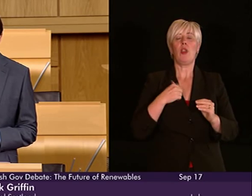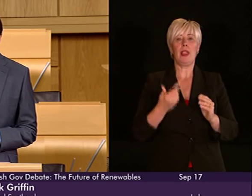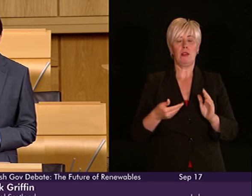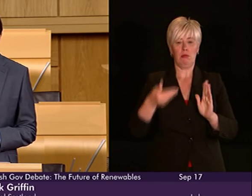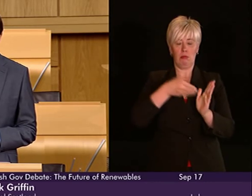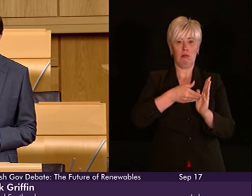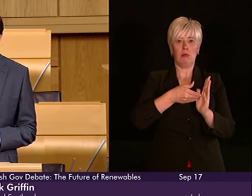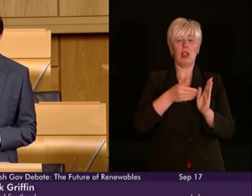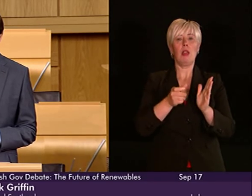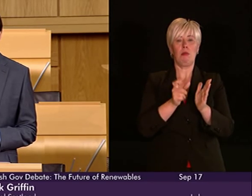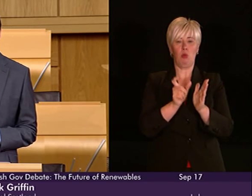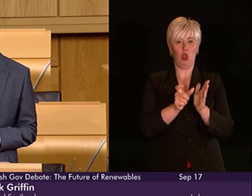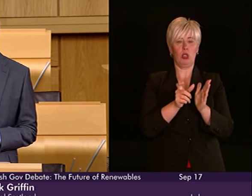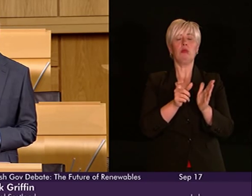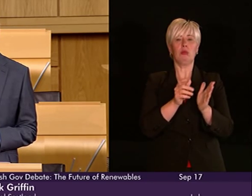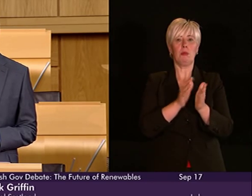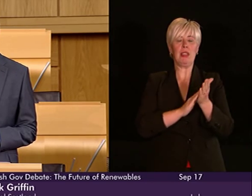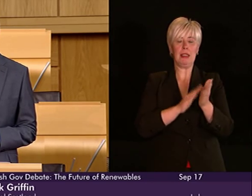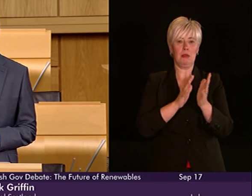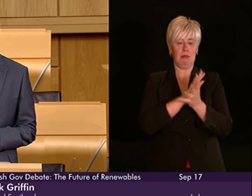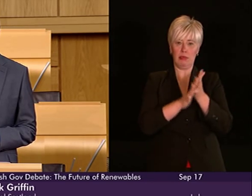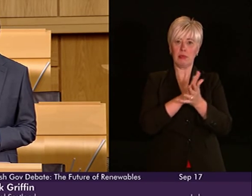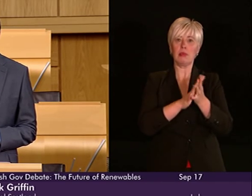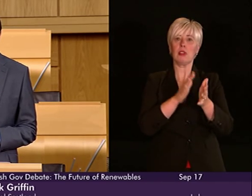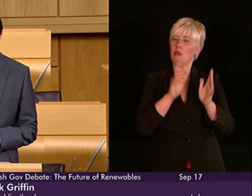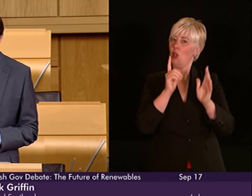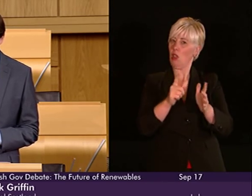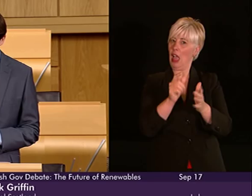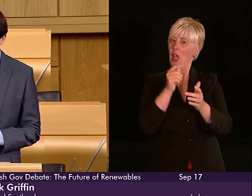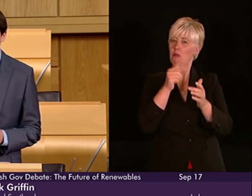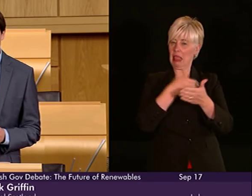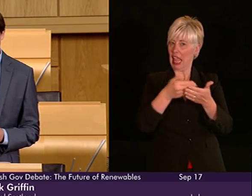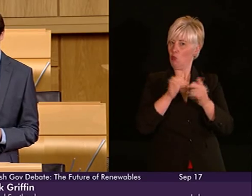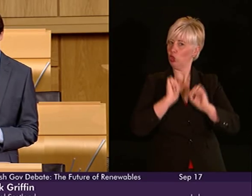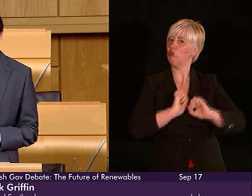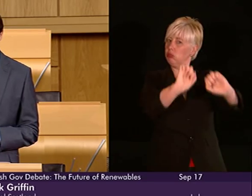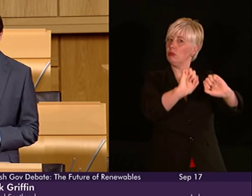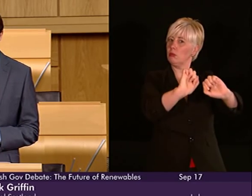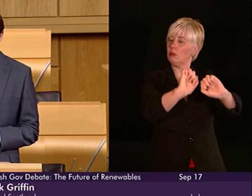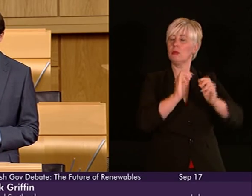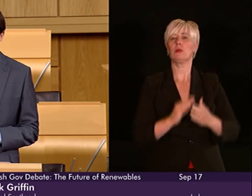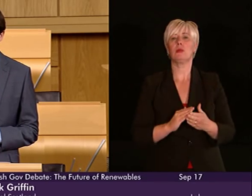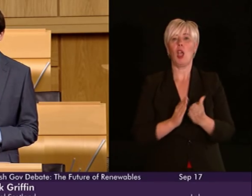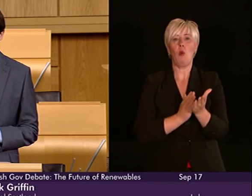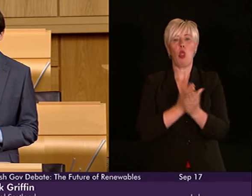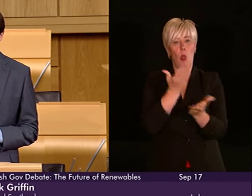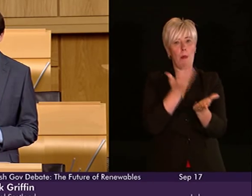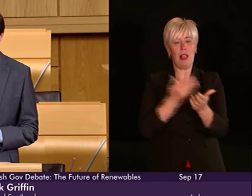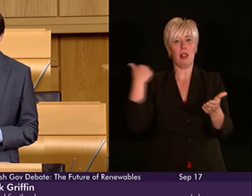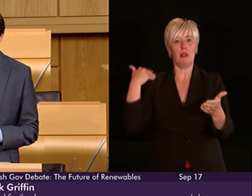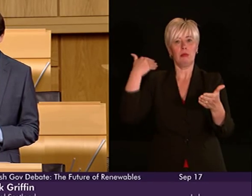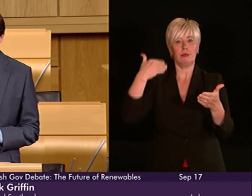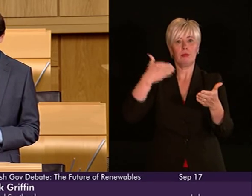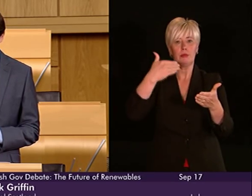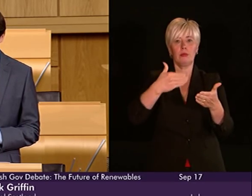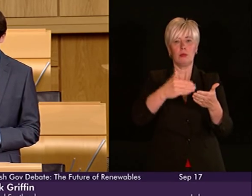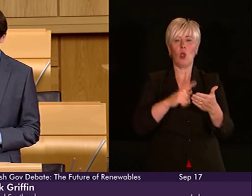and emphasis to that fact. Throughout the bill’s progress, one of the clearest arguments